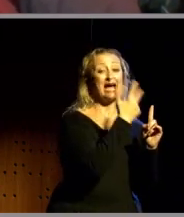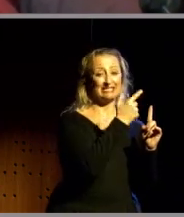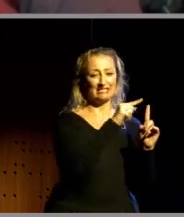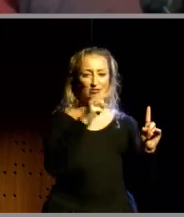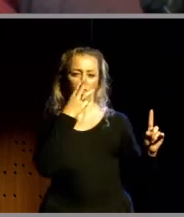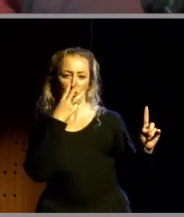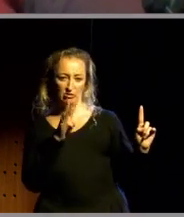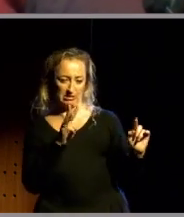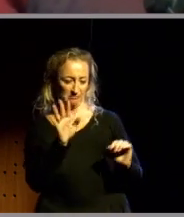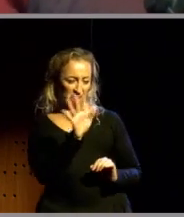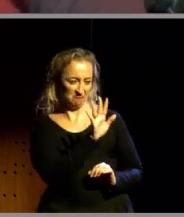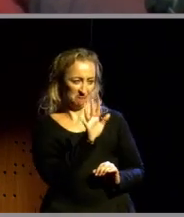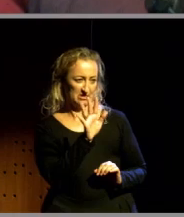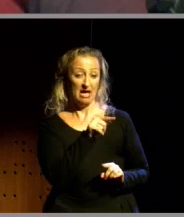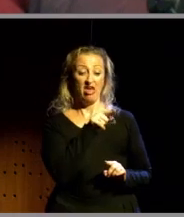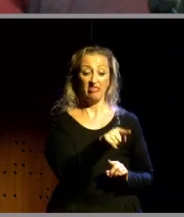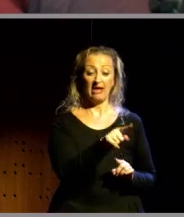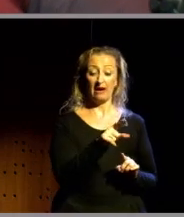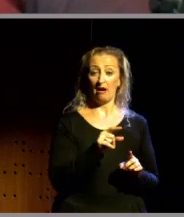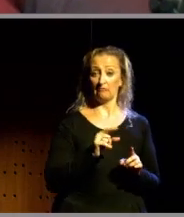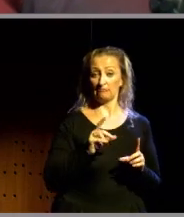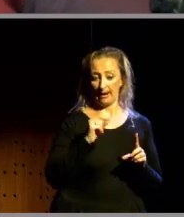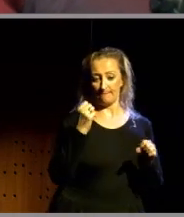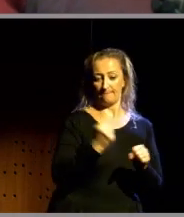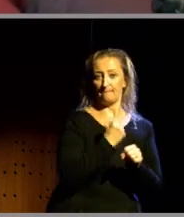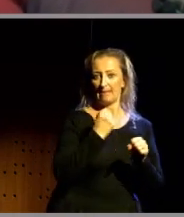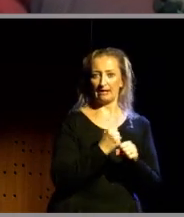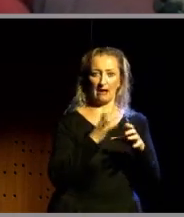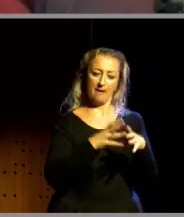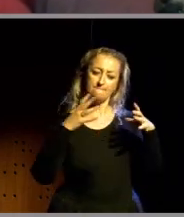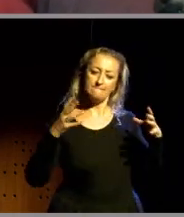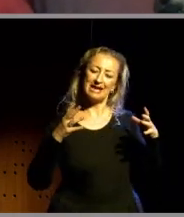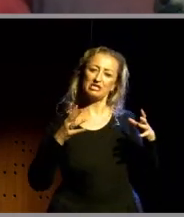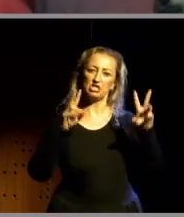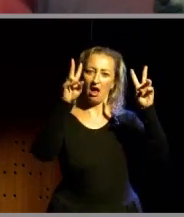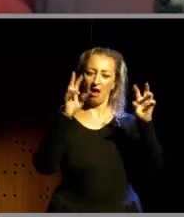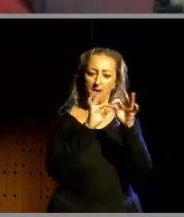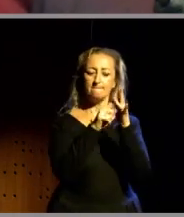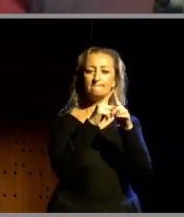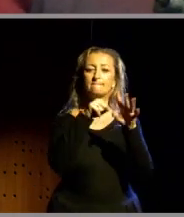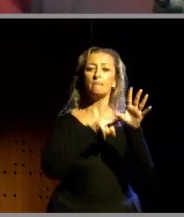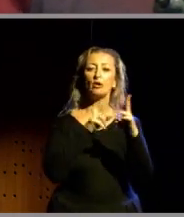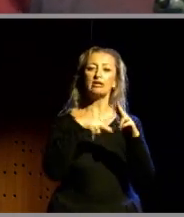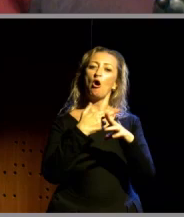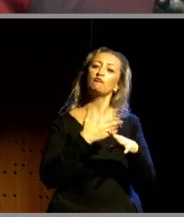body of work through mentoring and partnerships. The mentor partner will be another established